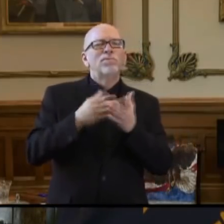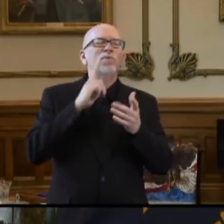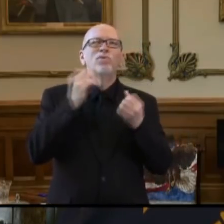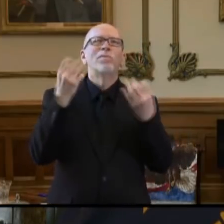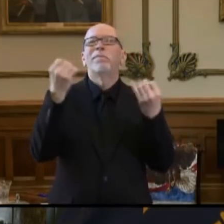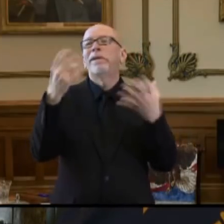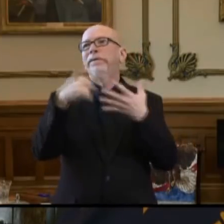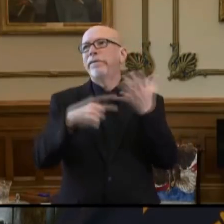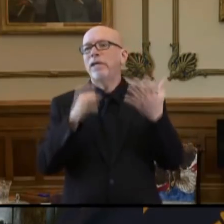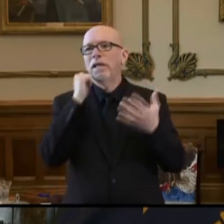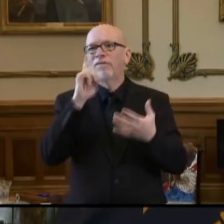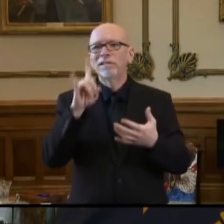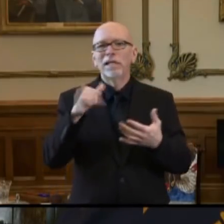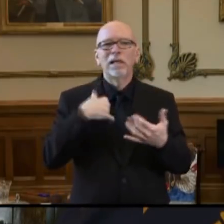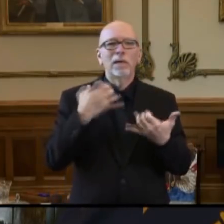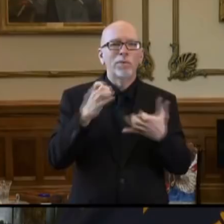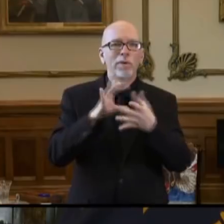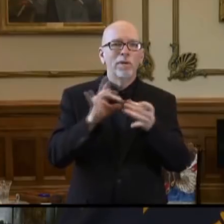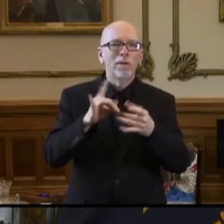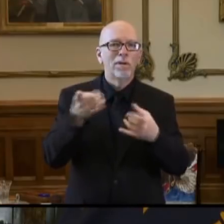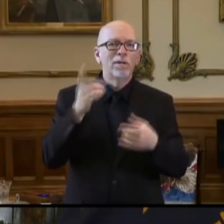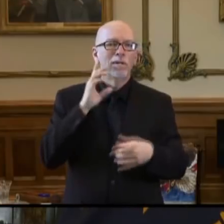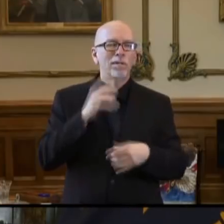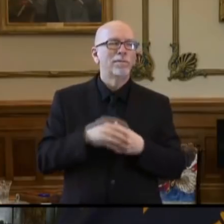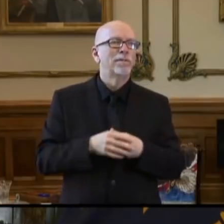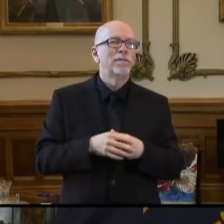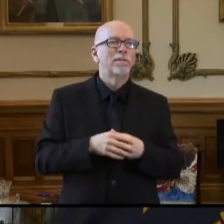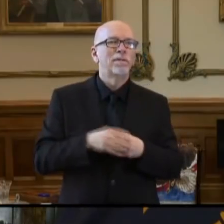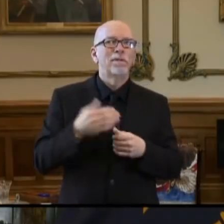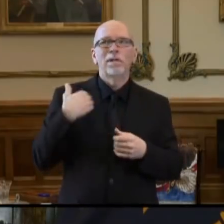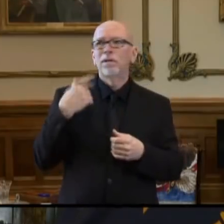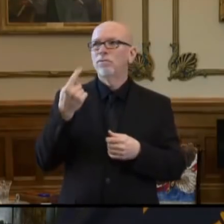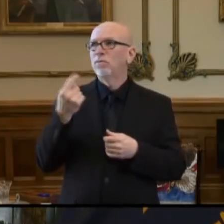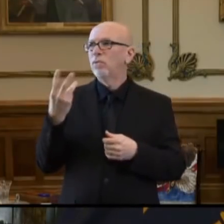ANOTHER IN THE AREAS MOST NEEDED. I ALSO JUST WANT TO POINT OUT A COUPLE THERE'S TOO